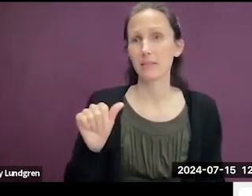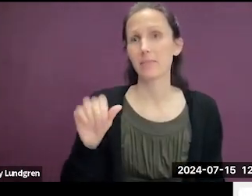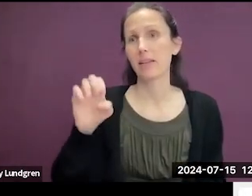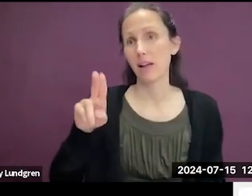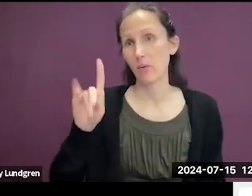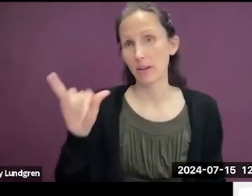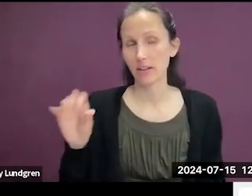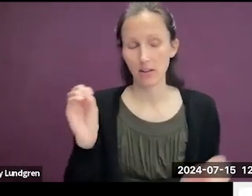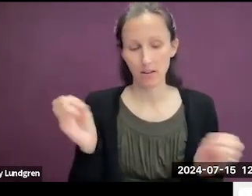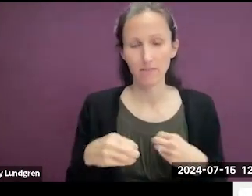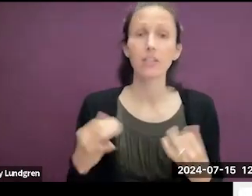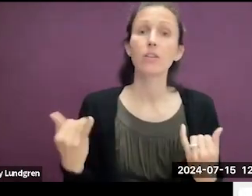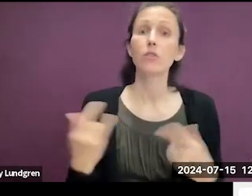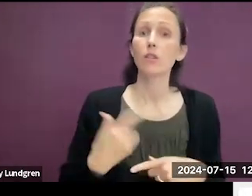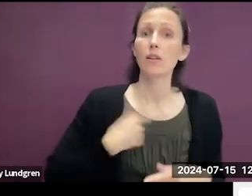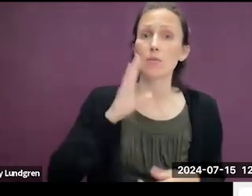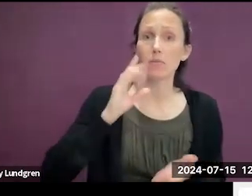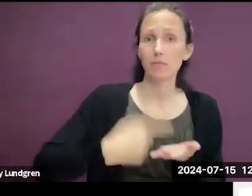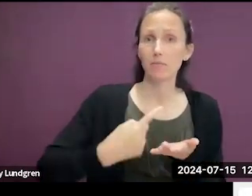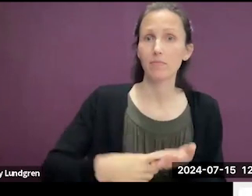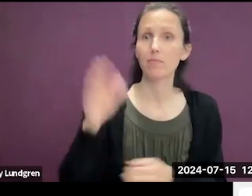about the Presenter's Practical PowerPoint Guide.